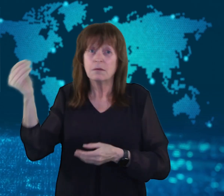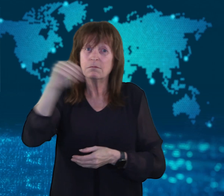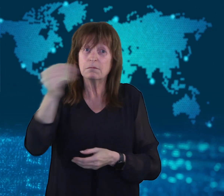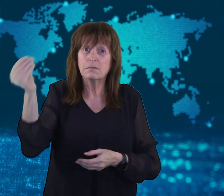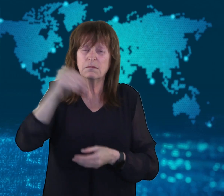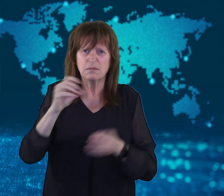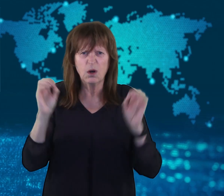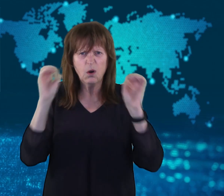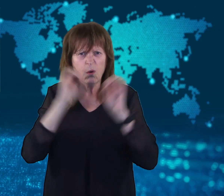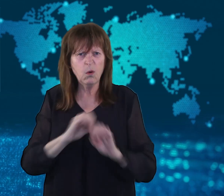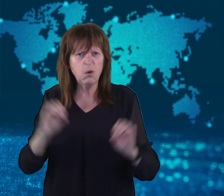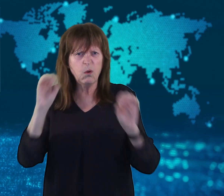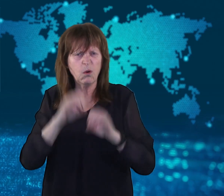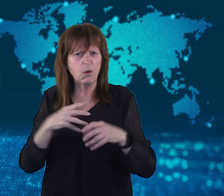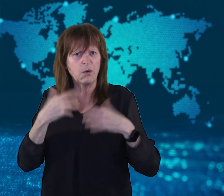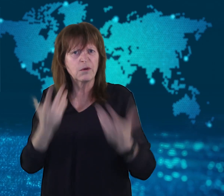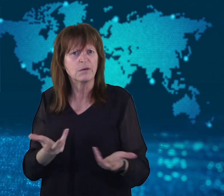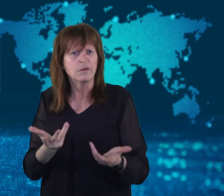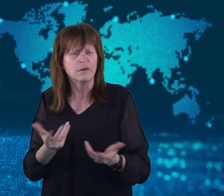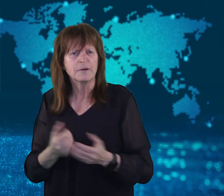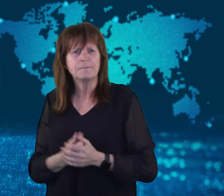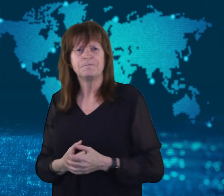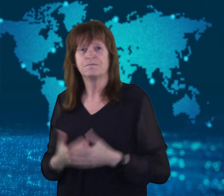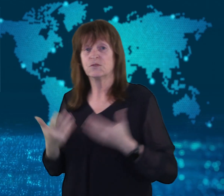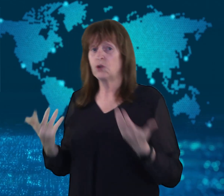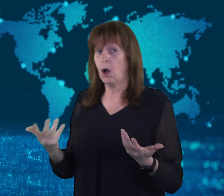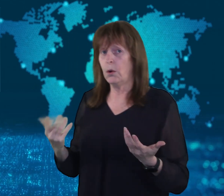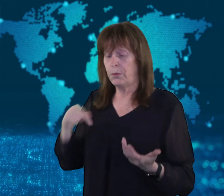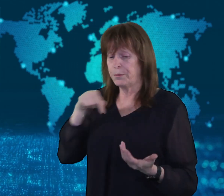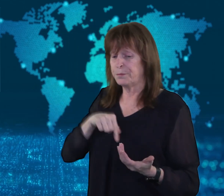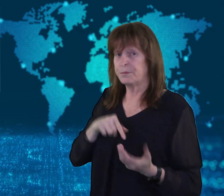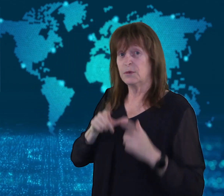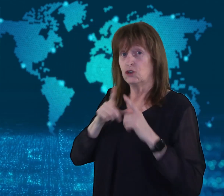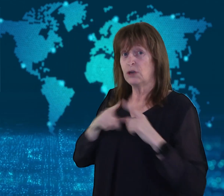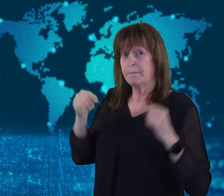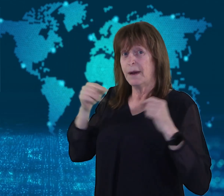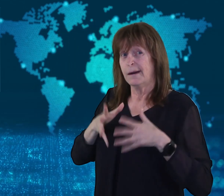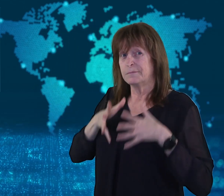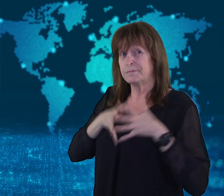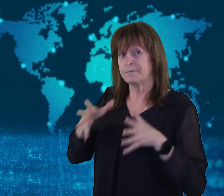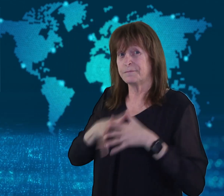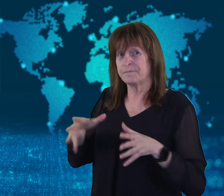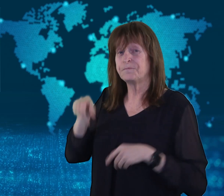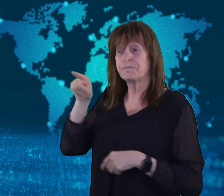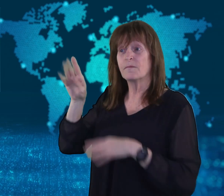those companies are not contributing to the reparations to be paid.